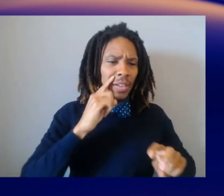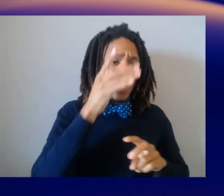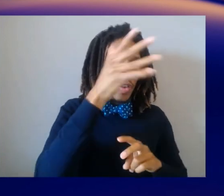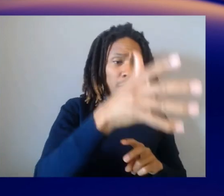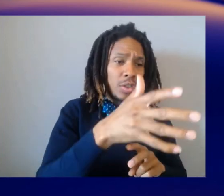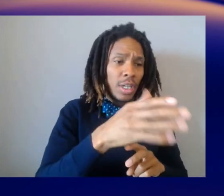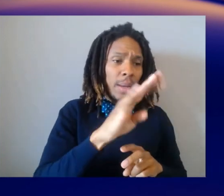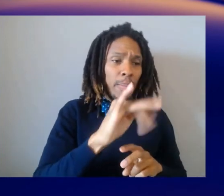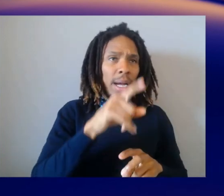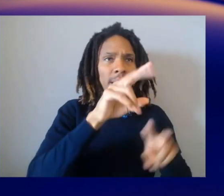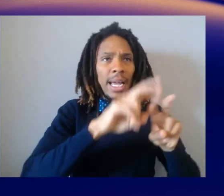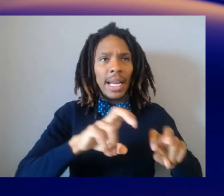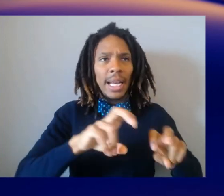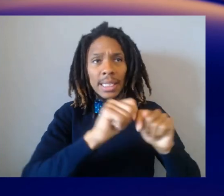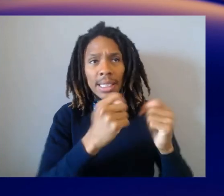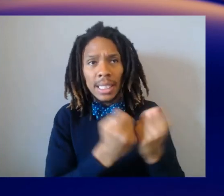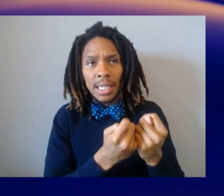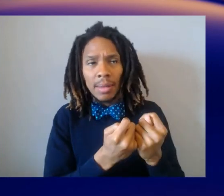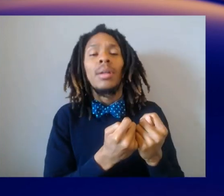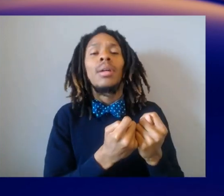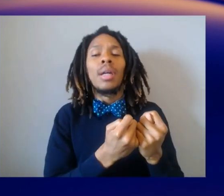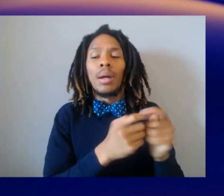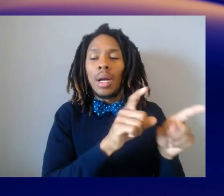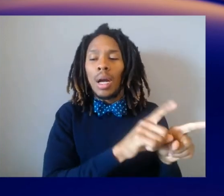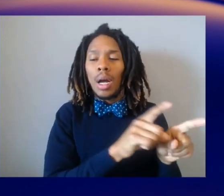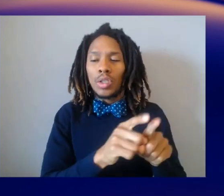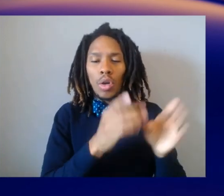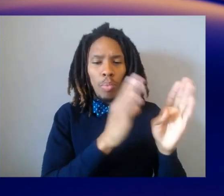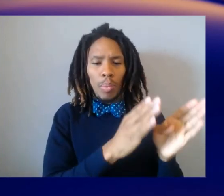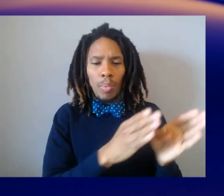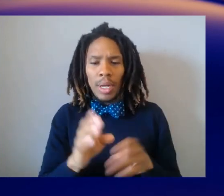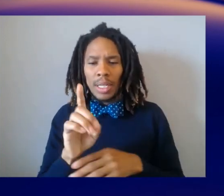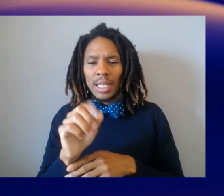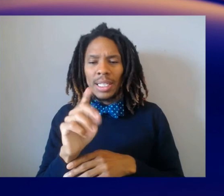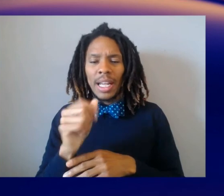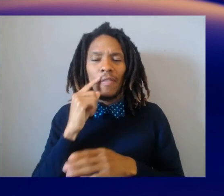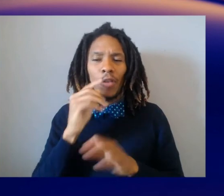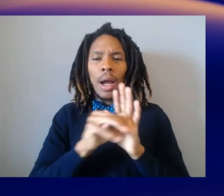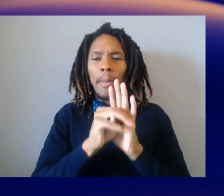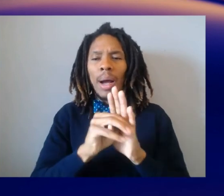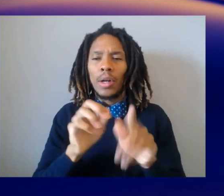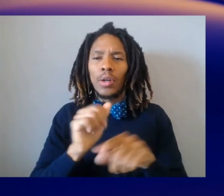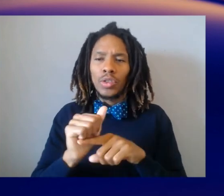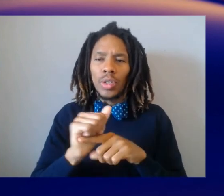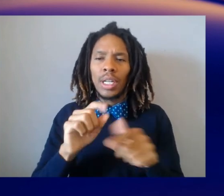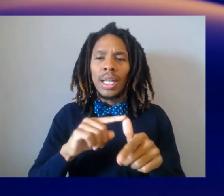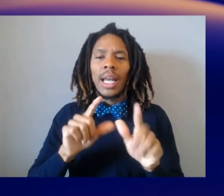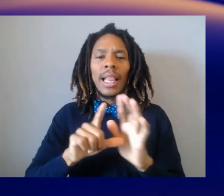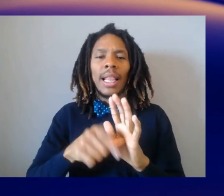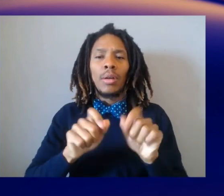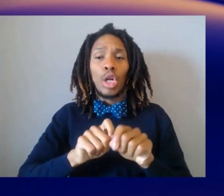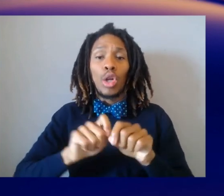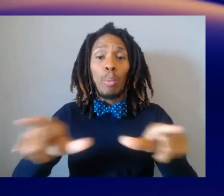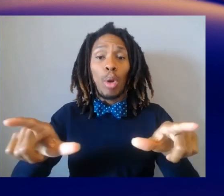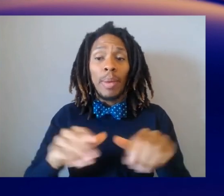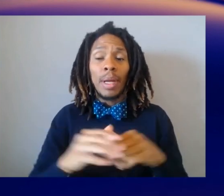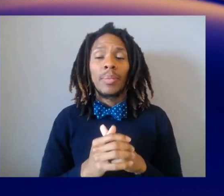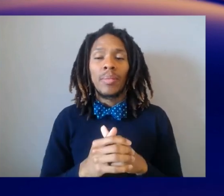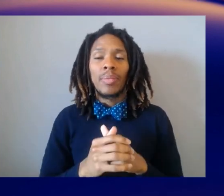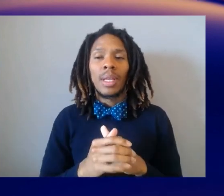team, but also to prepare that data for model training. Okay. And then later deployment. So that's kind of a critical step right there.